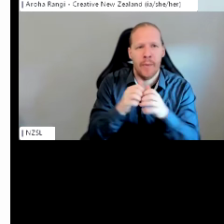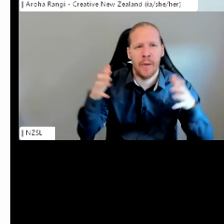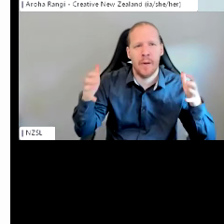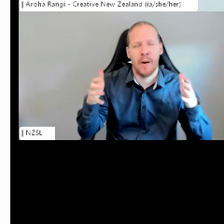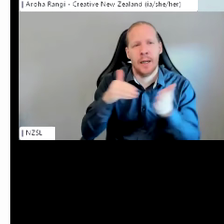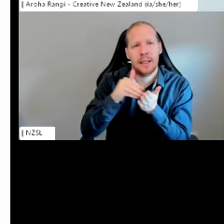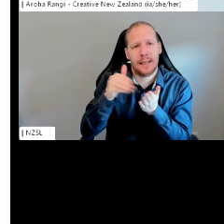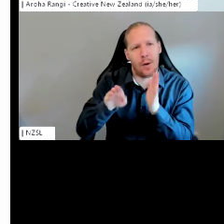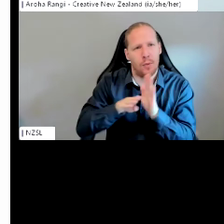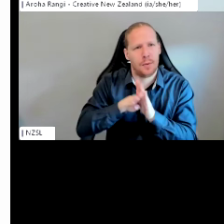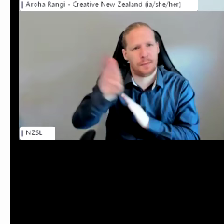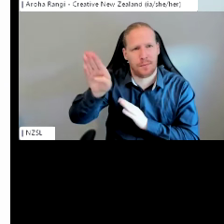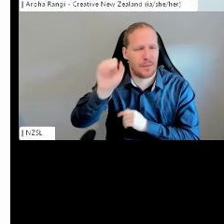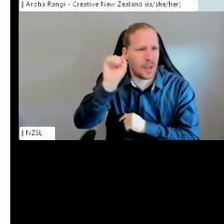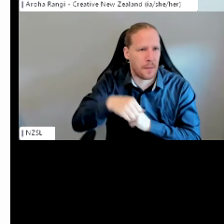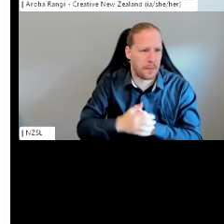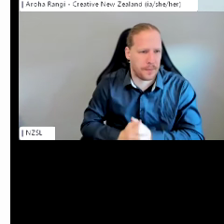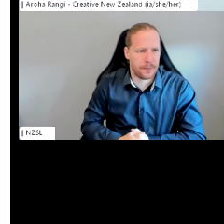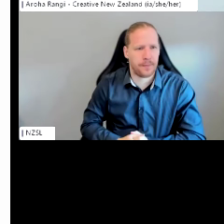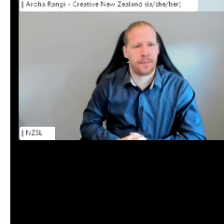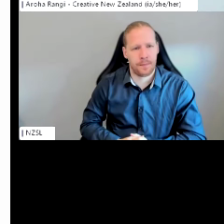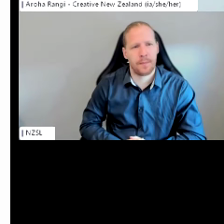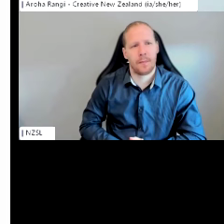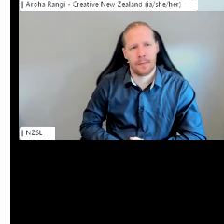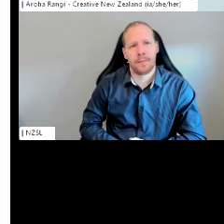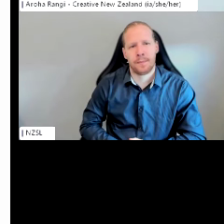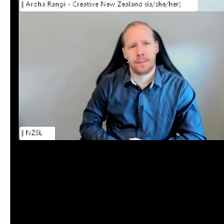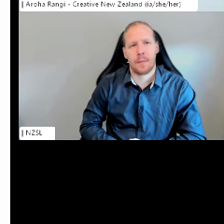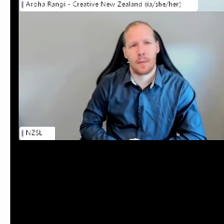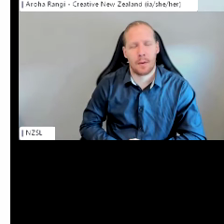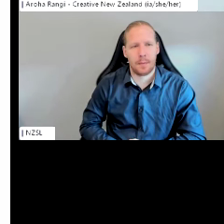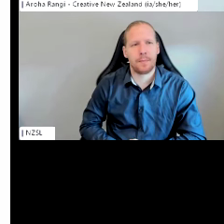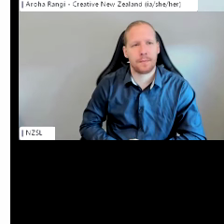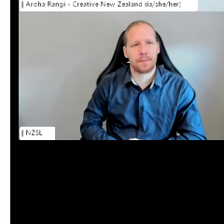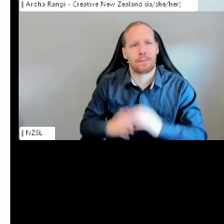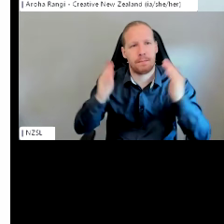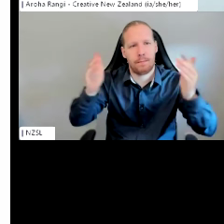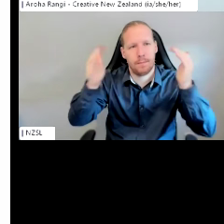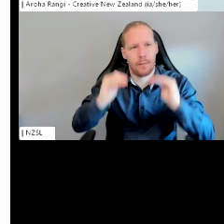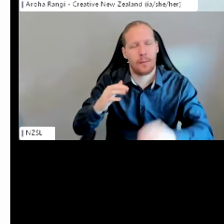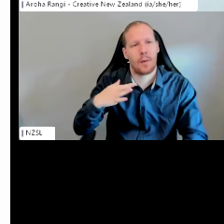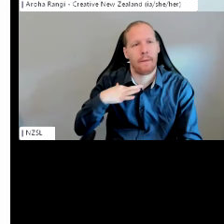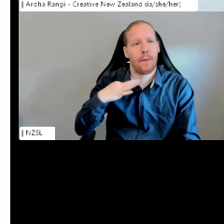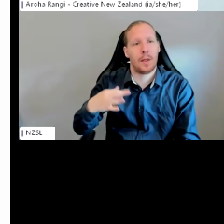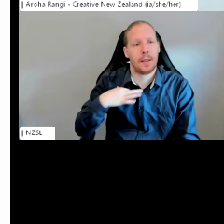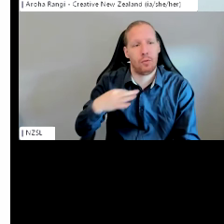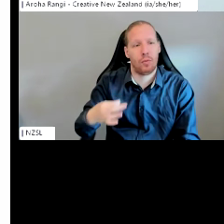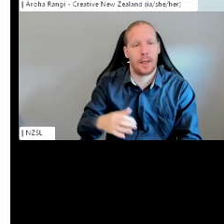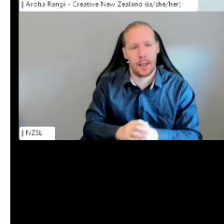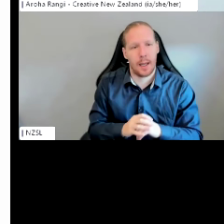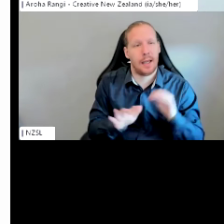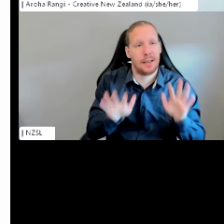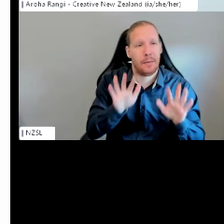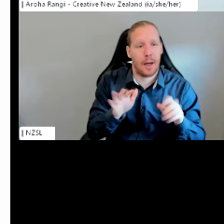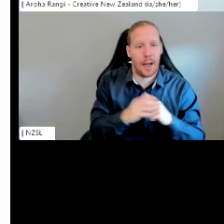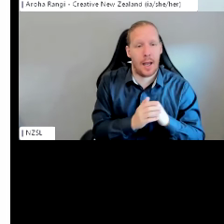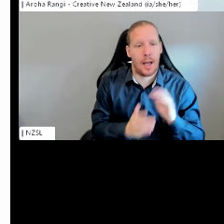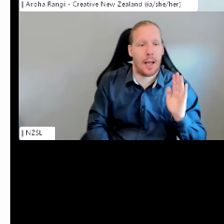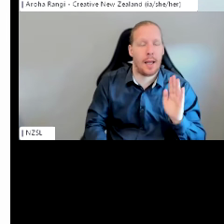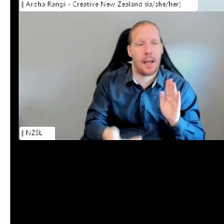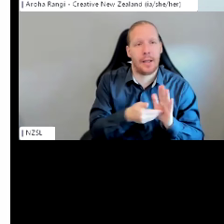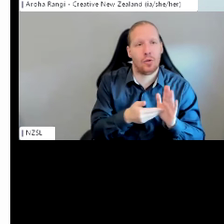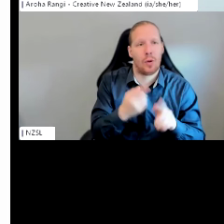think of it in a different way. um volunteering similarly. Um so another 109,000 volunteers wi